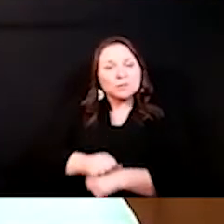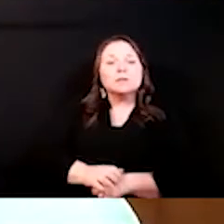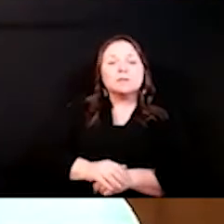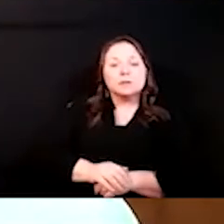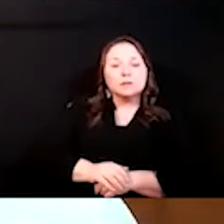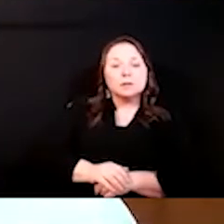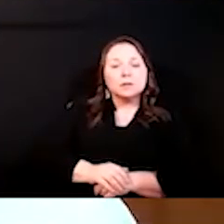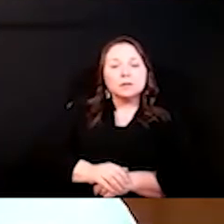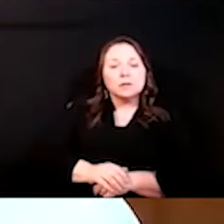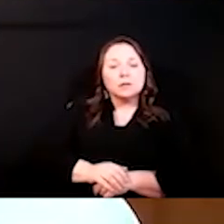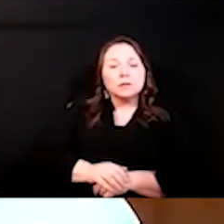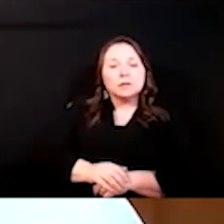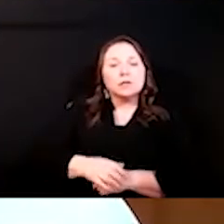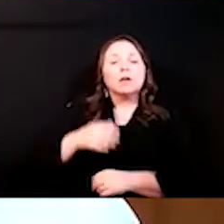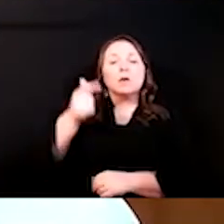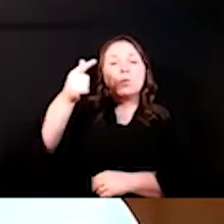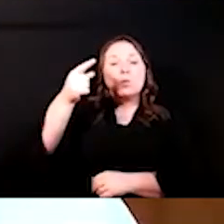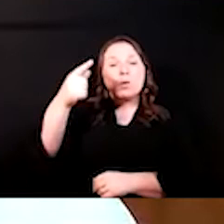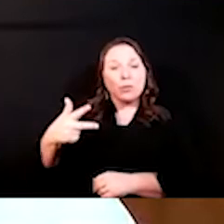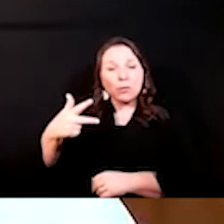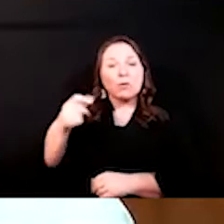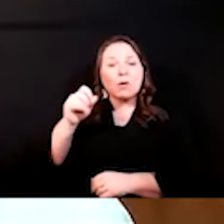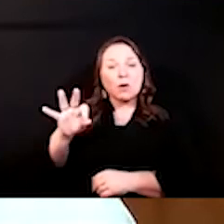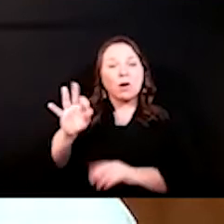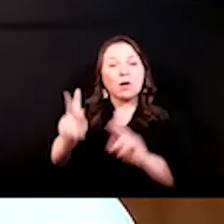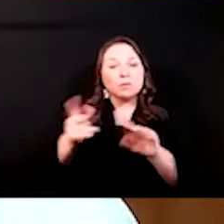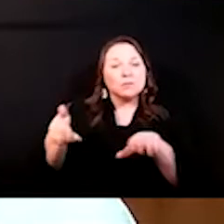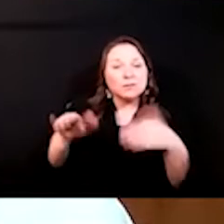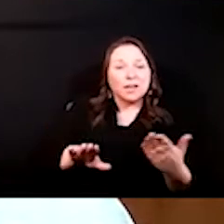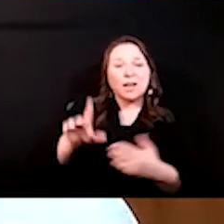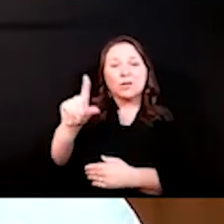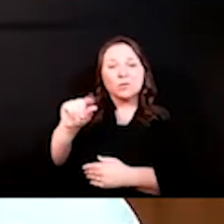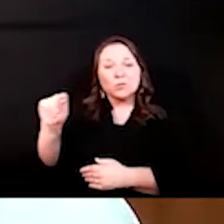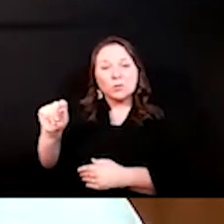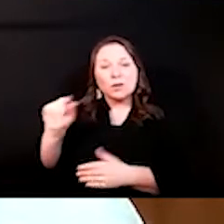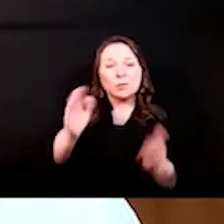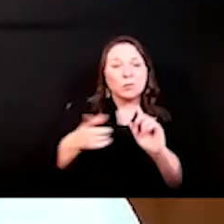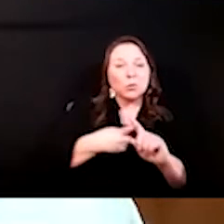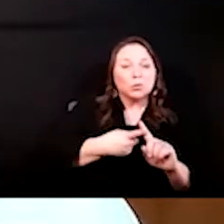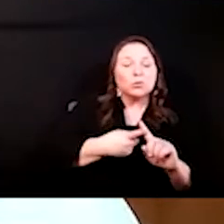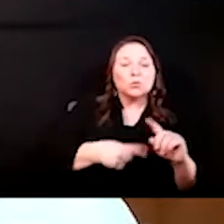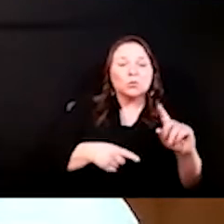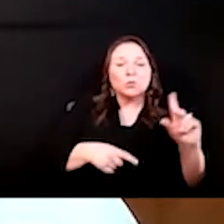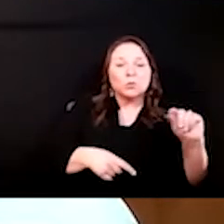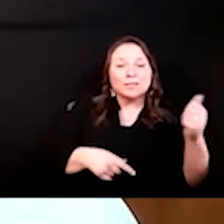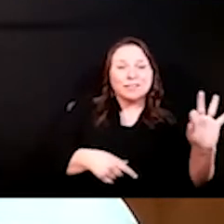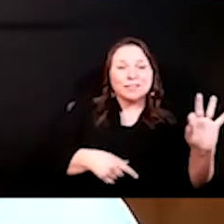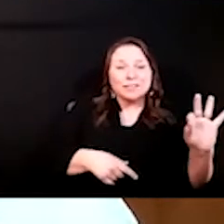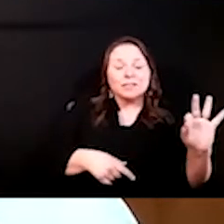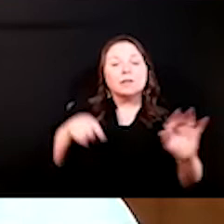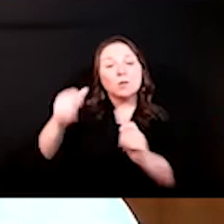SERVICES. A THIRD OF WHAT WE CALL